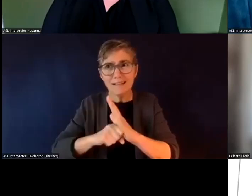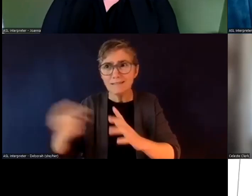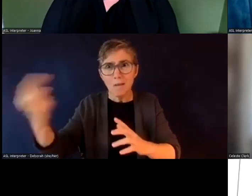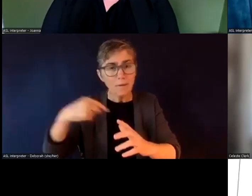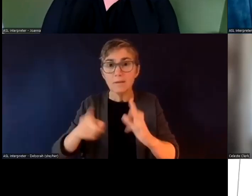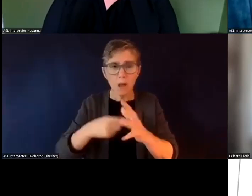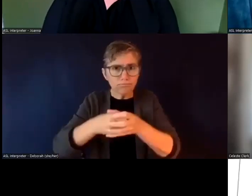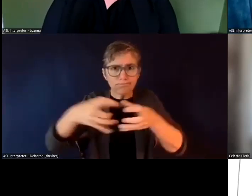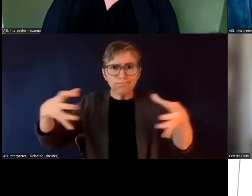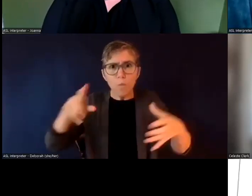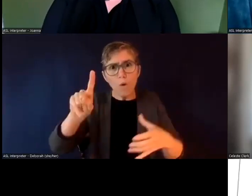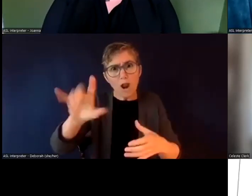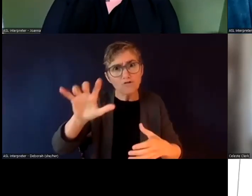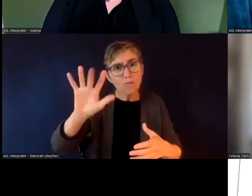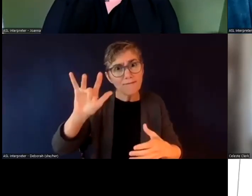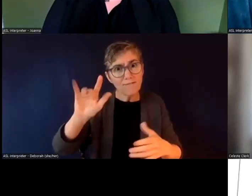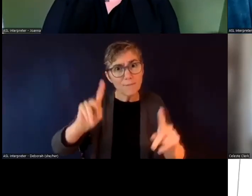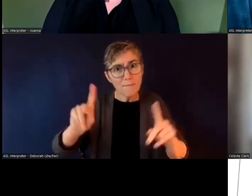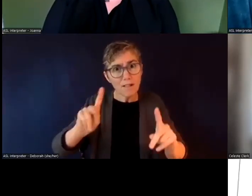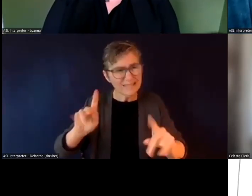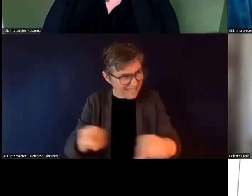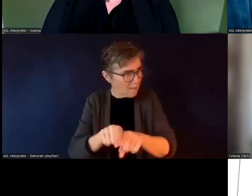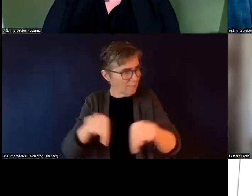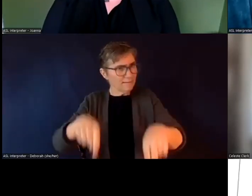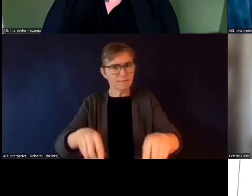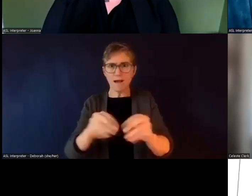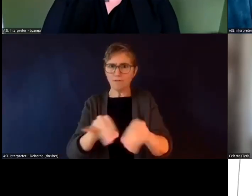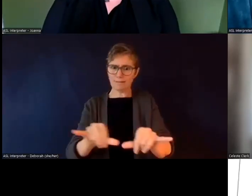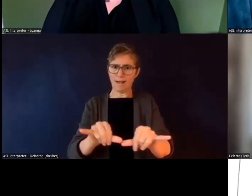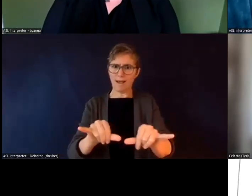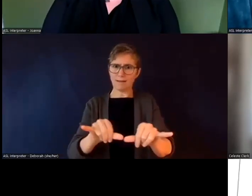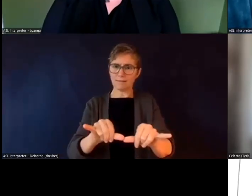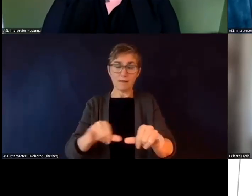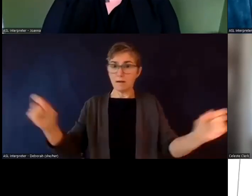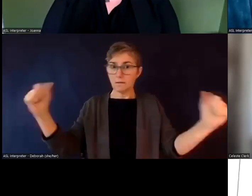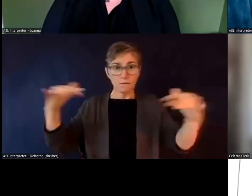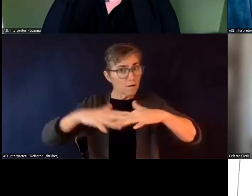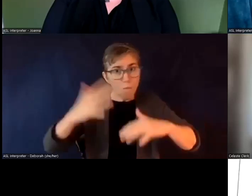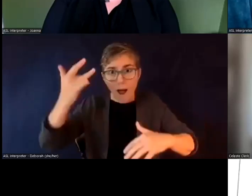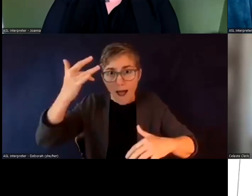same size, essentially, as this conference, come because they all want to learn about other so